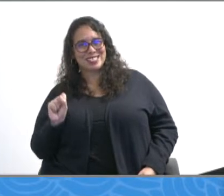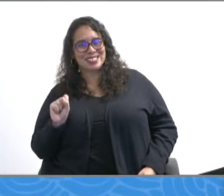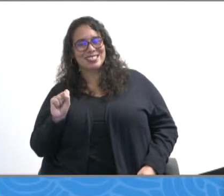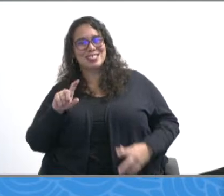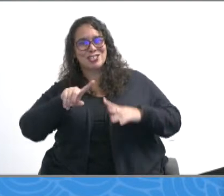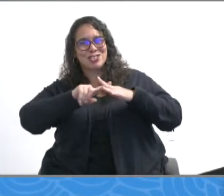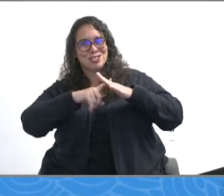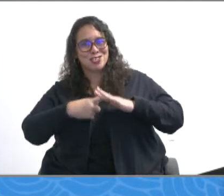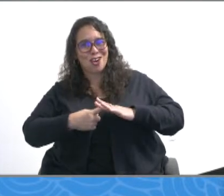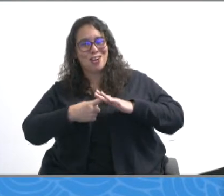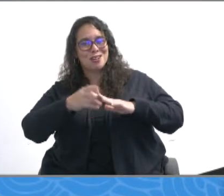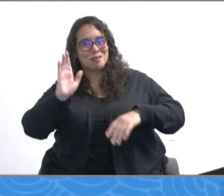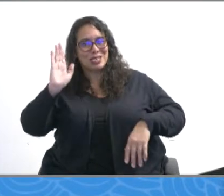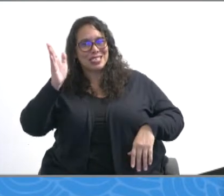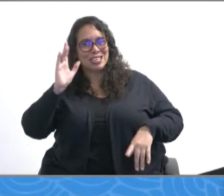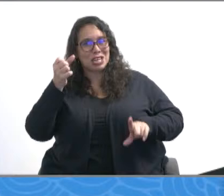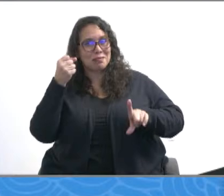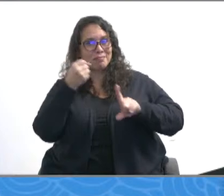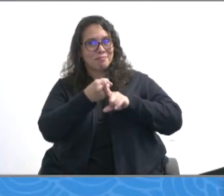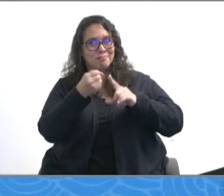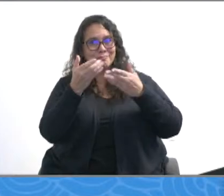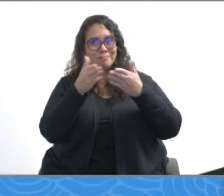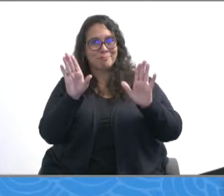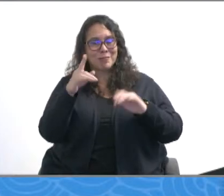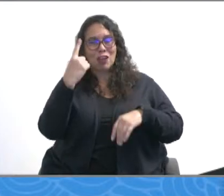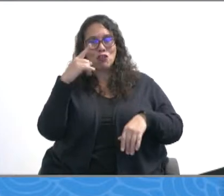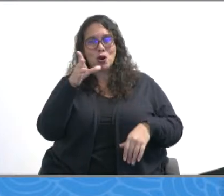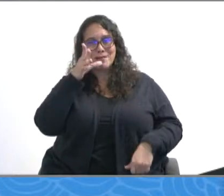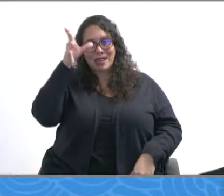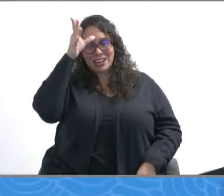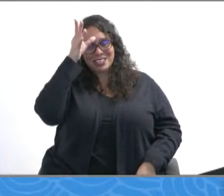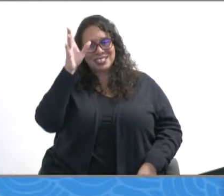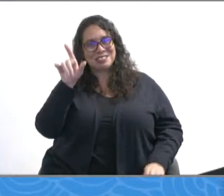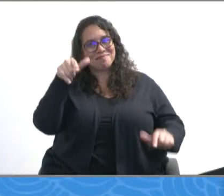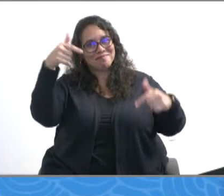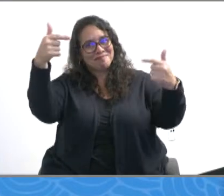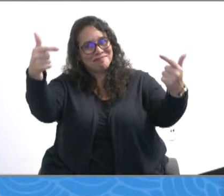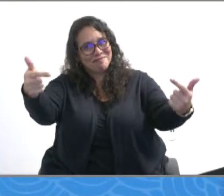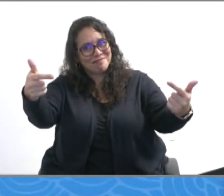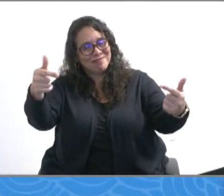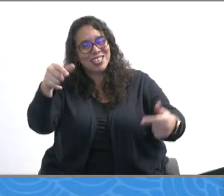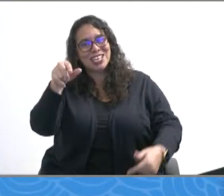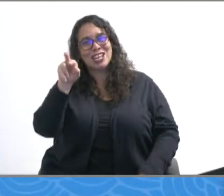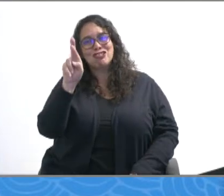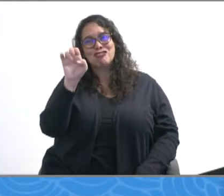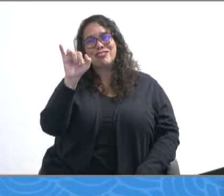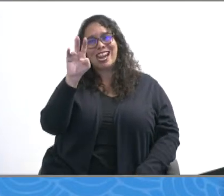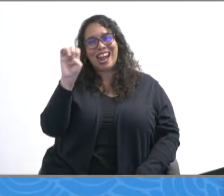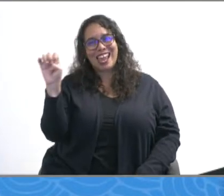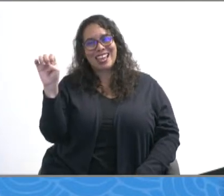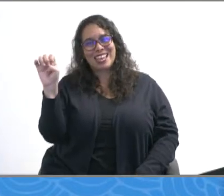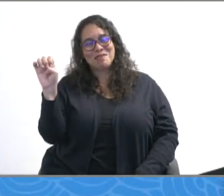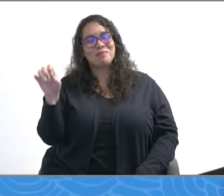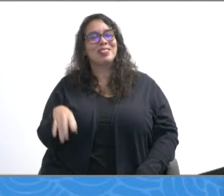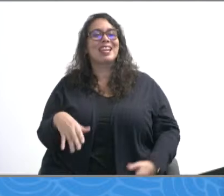with the impact of the budget overview for parents. So take it away, Renee. Thank you very much, James,